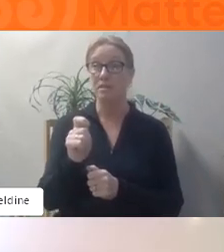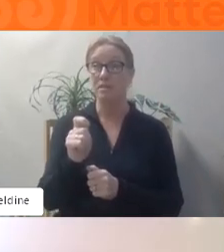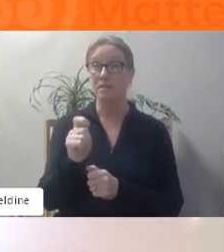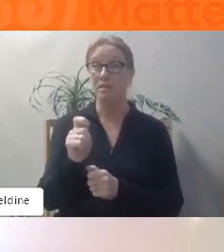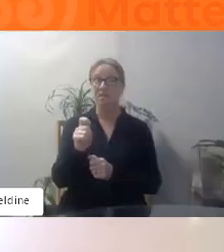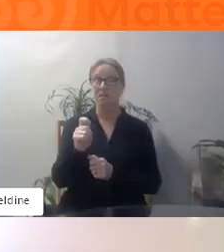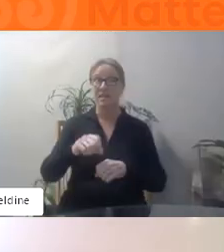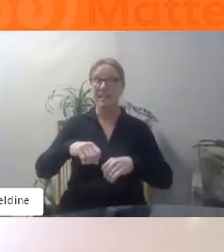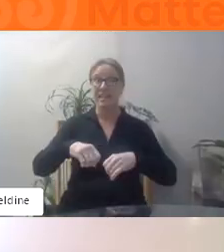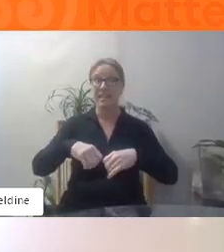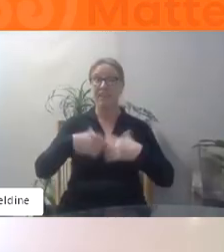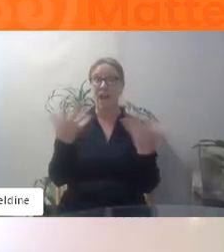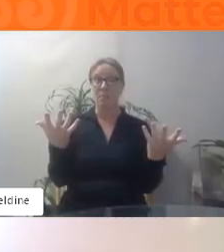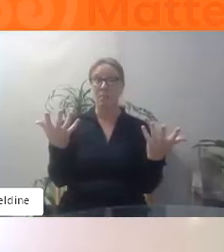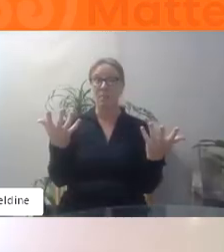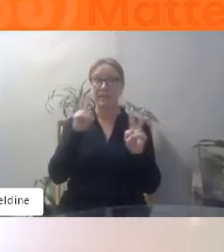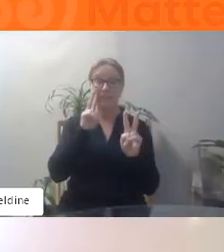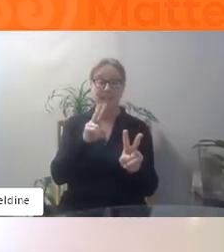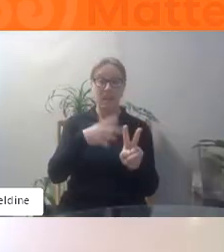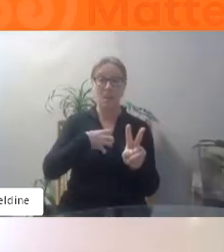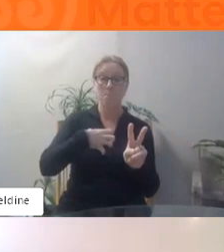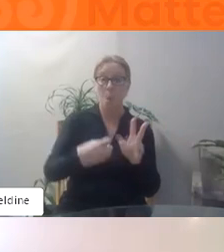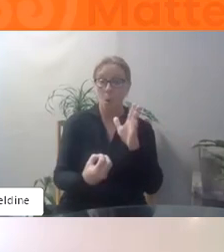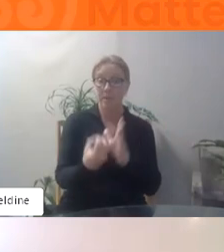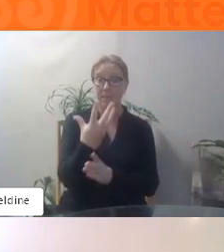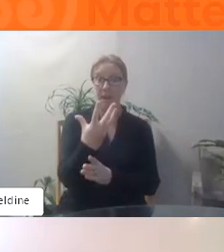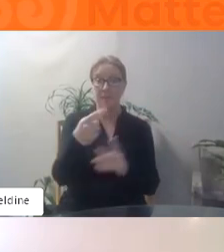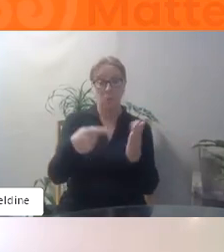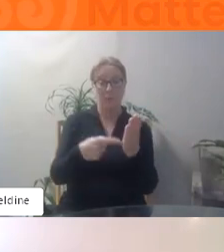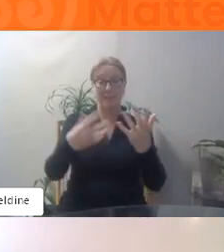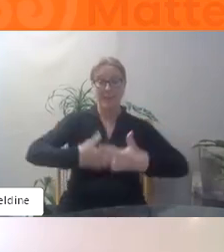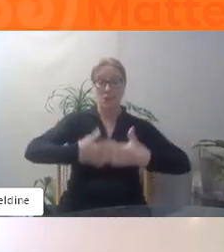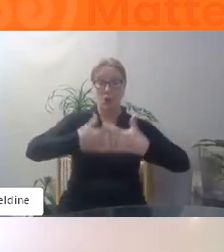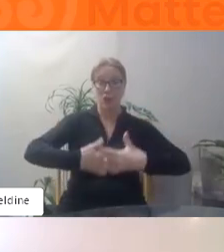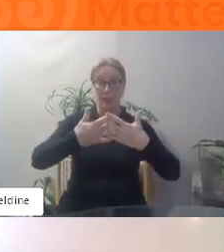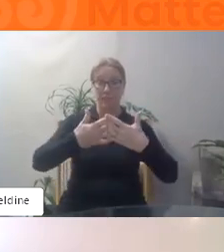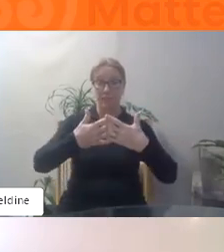seen some more developments with the technology. So that's opening